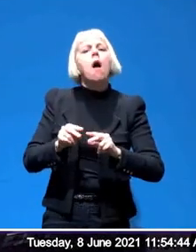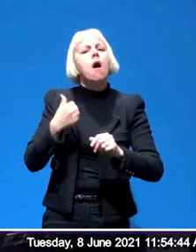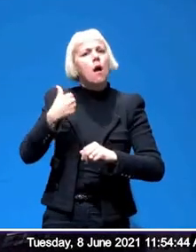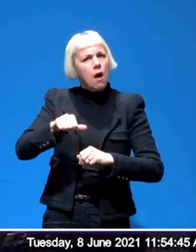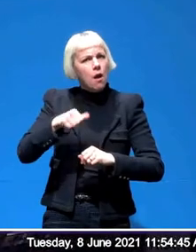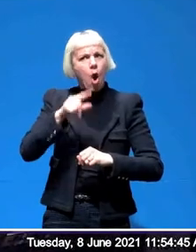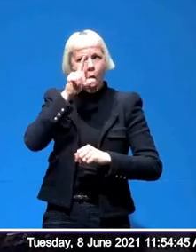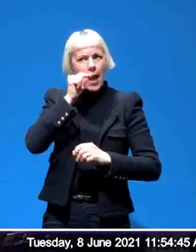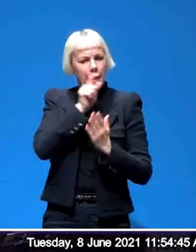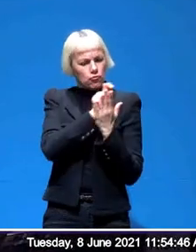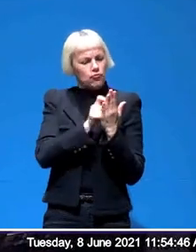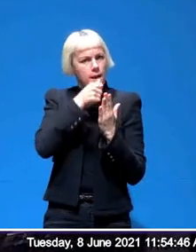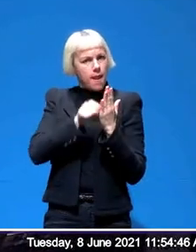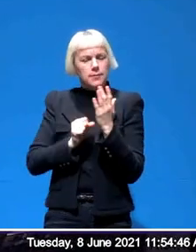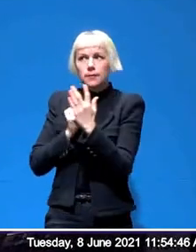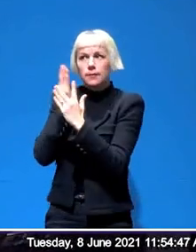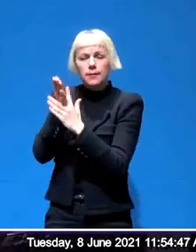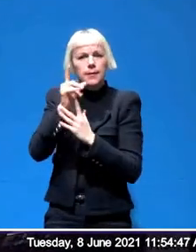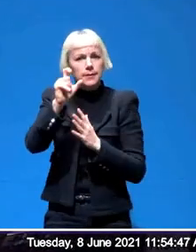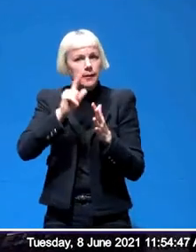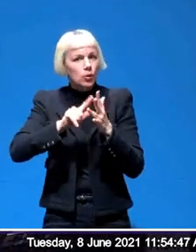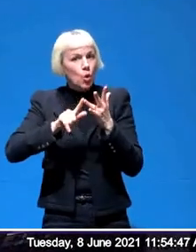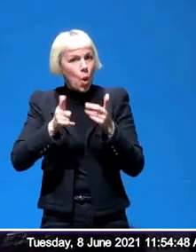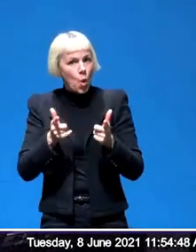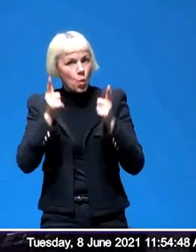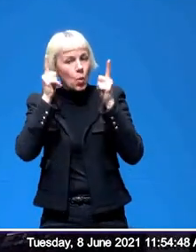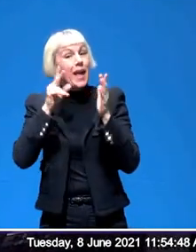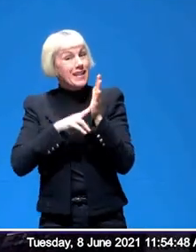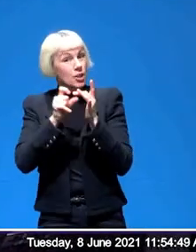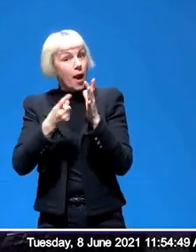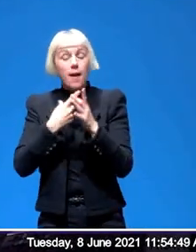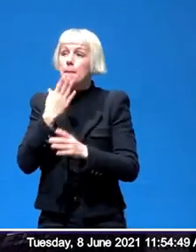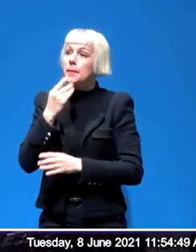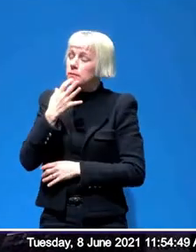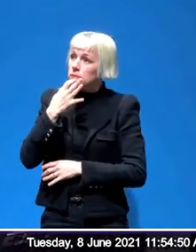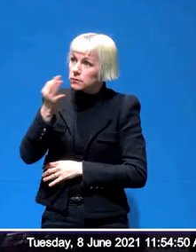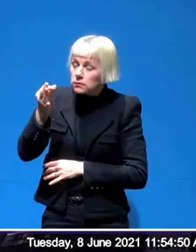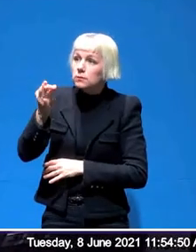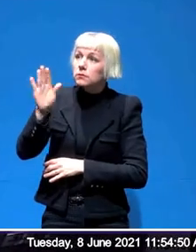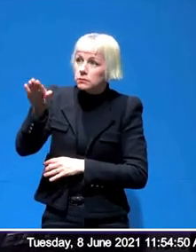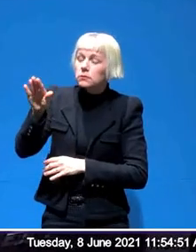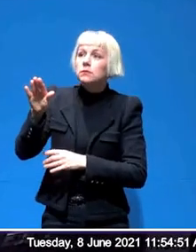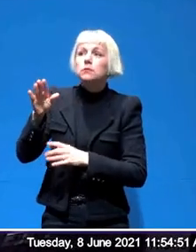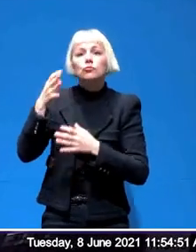Chief Executive Officer of the NDIA to request an internal review of the decision.